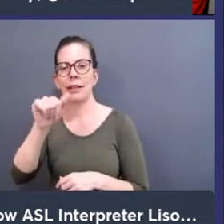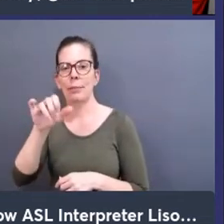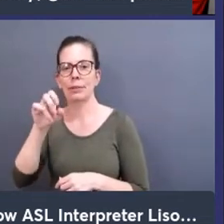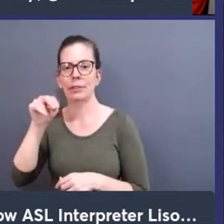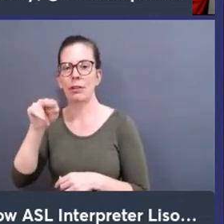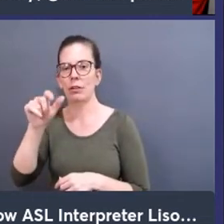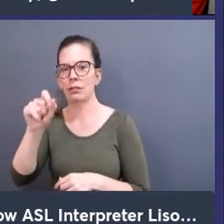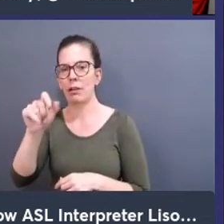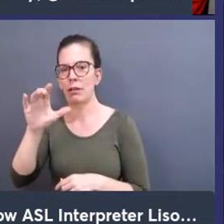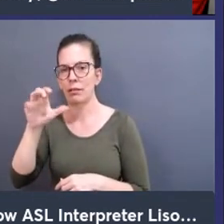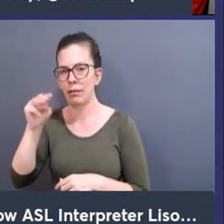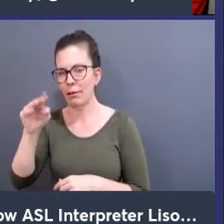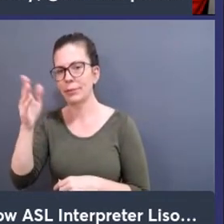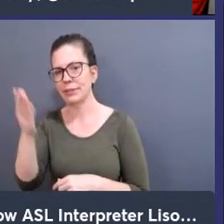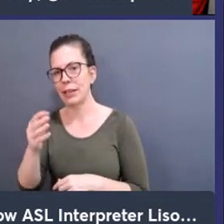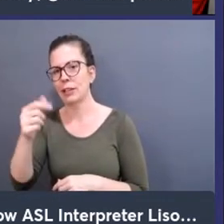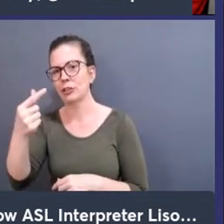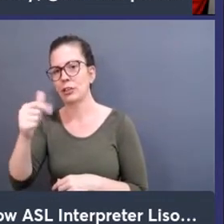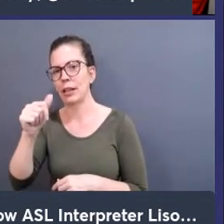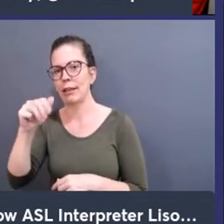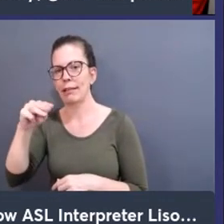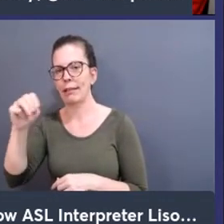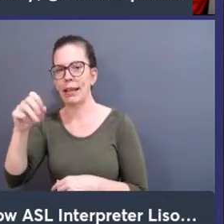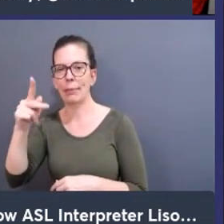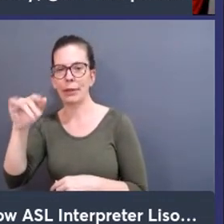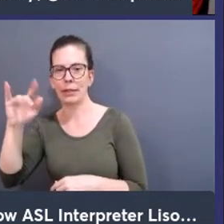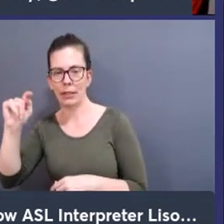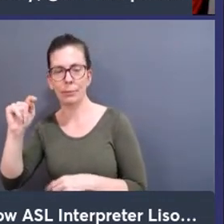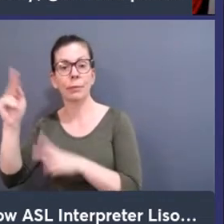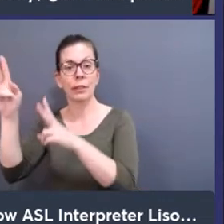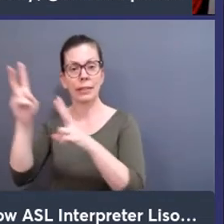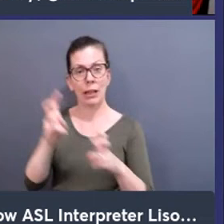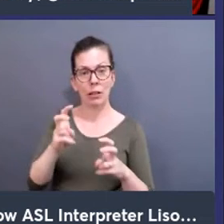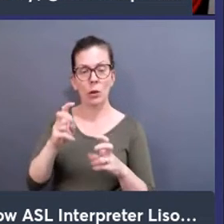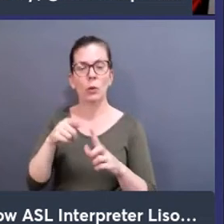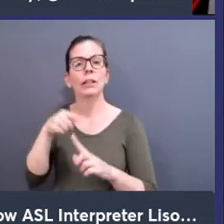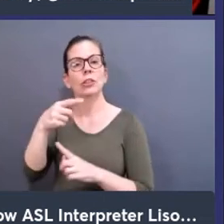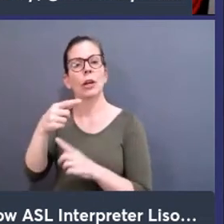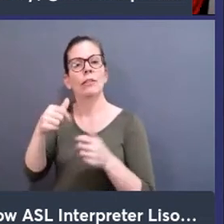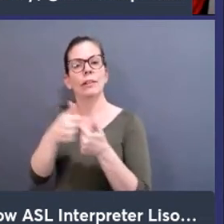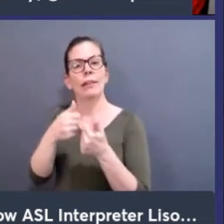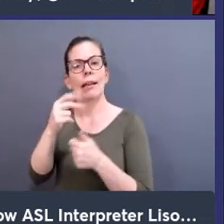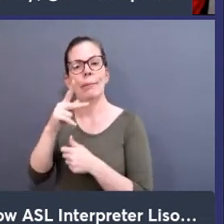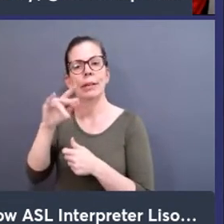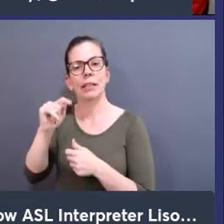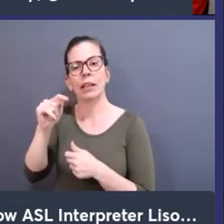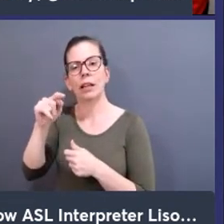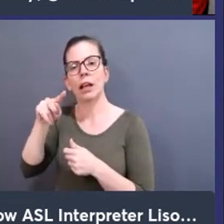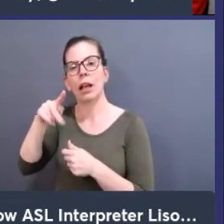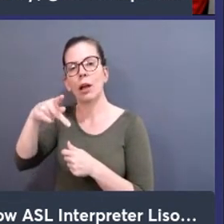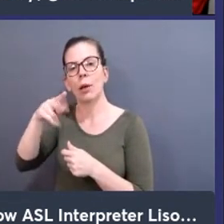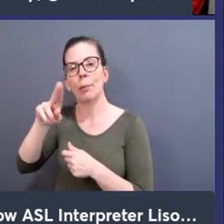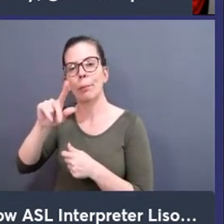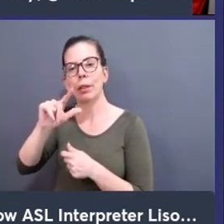You can download it right from there, so you'll get the GameKit plugin right there. We have tutorials and like a little bit of like